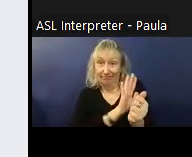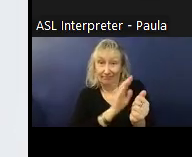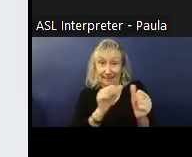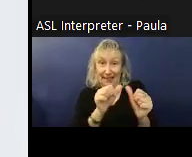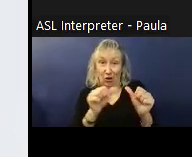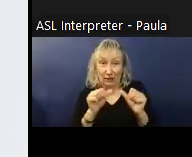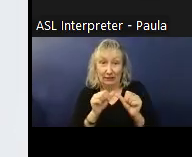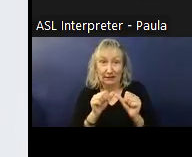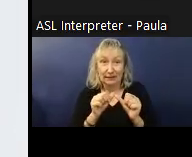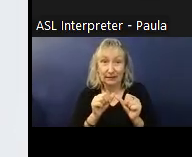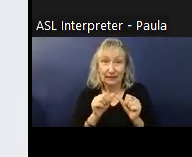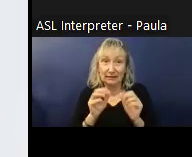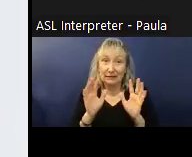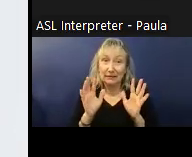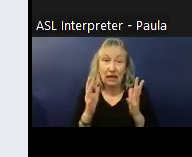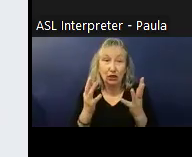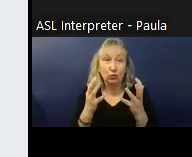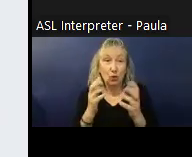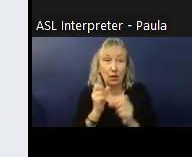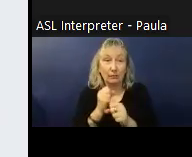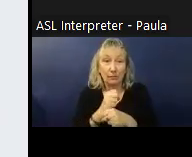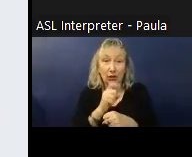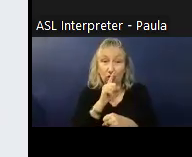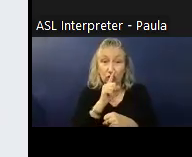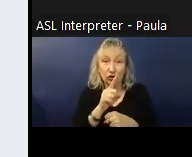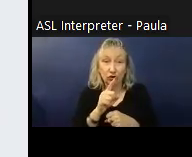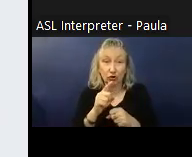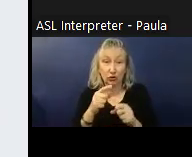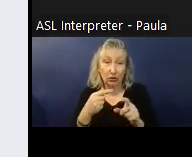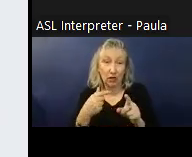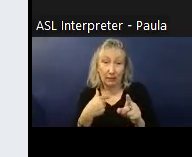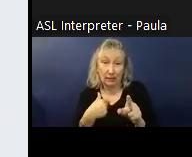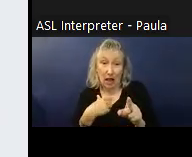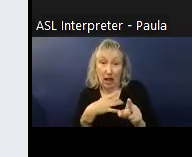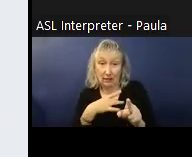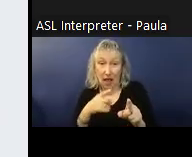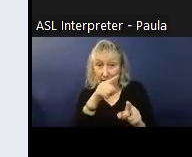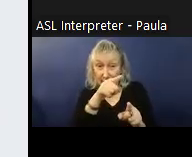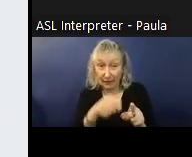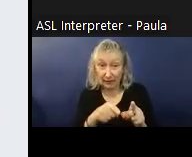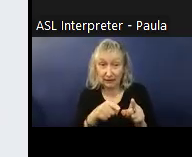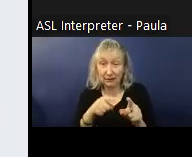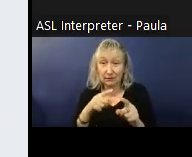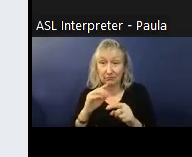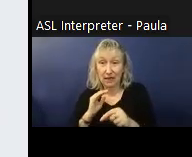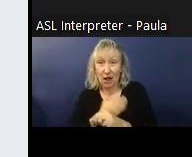So just throwing that out there on your radar. I love whatever you need. I mean, as a protective service function, I think we as a state need to be